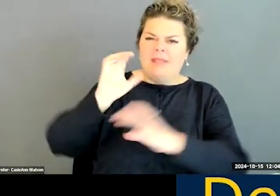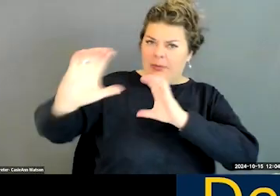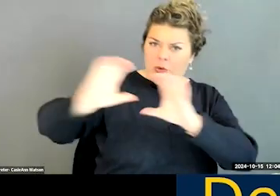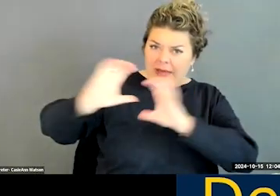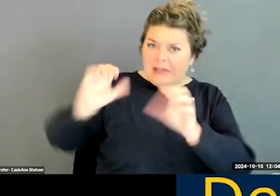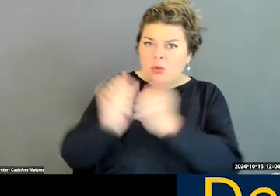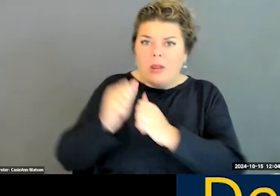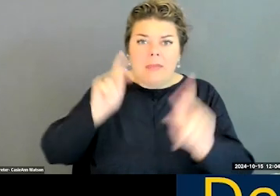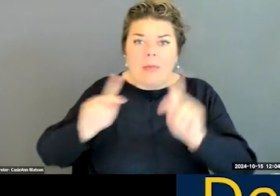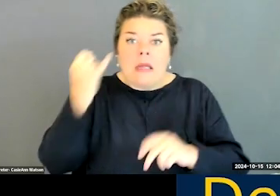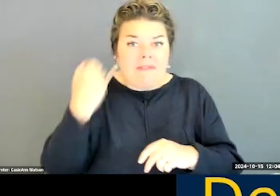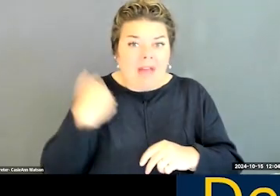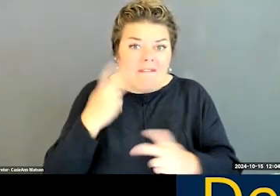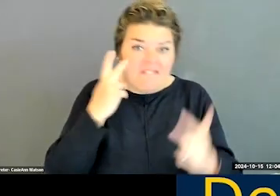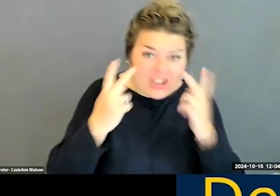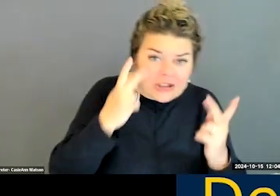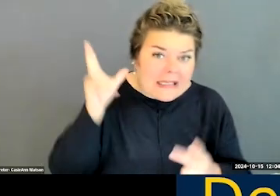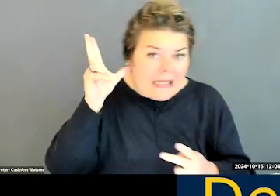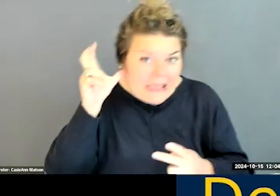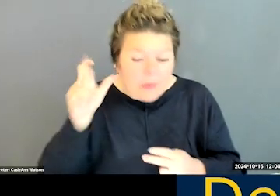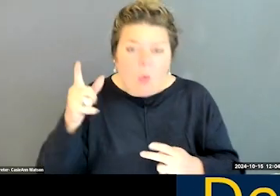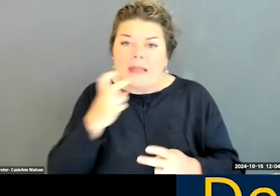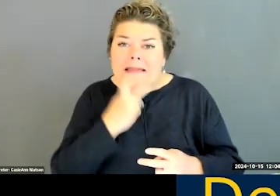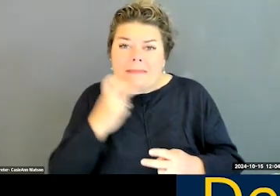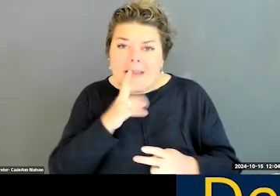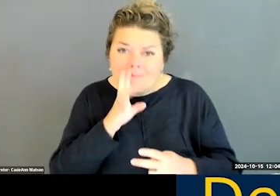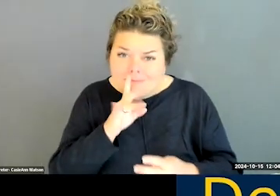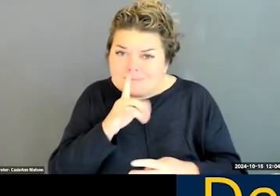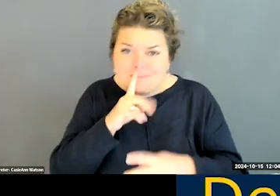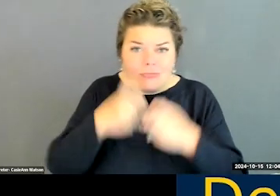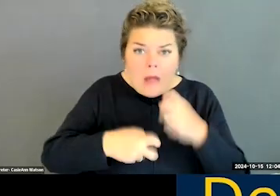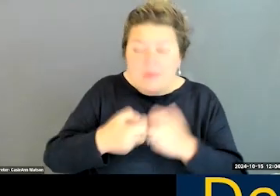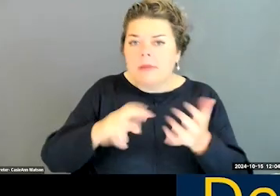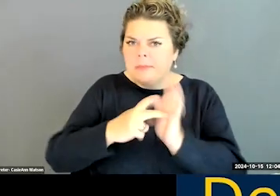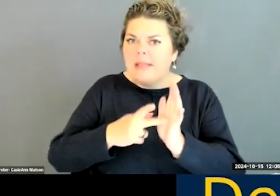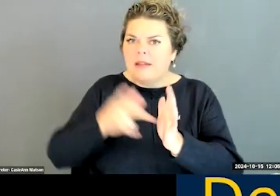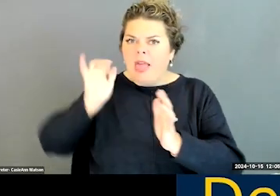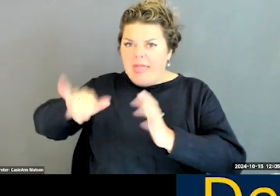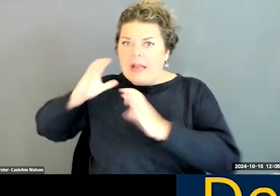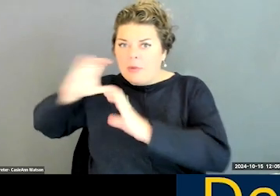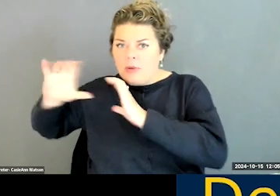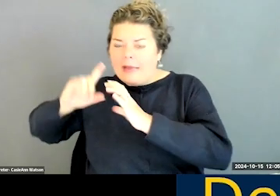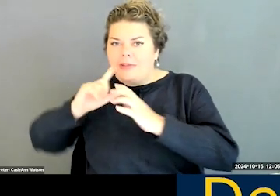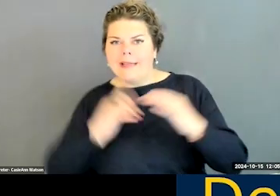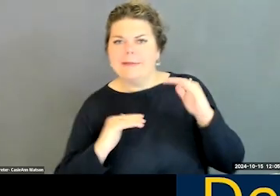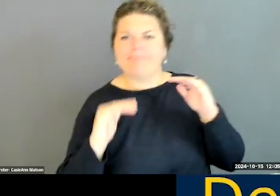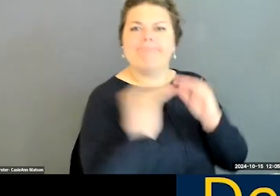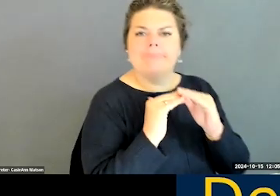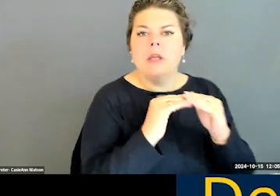who have vision, hearing, or speech disabilities is just as effective as communication with those people without disabilities.